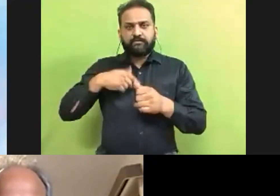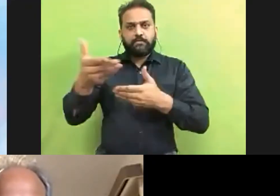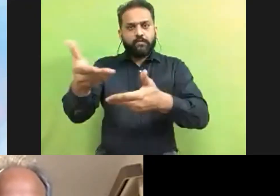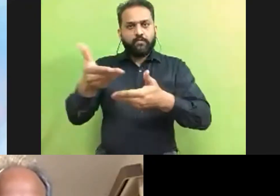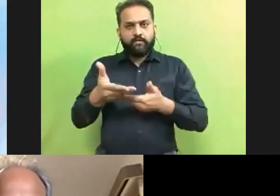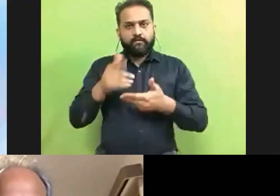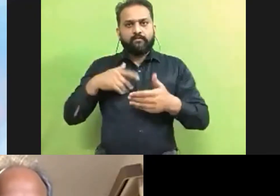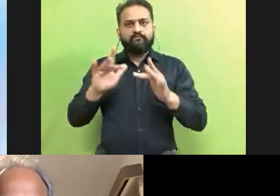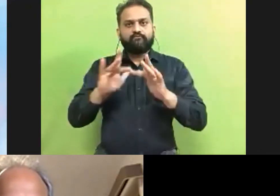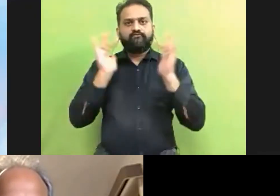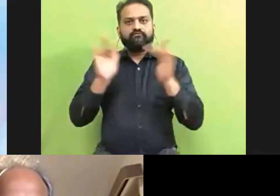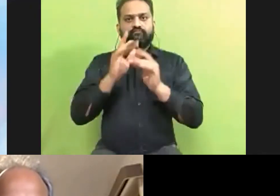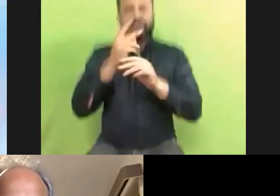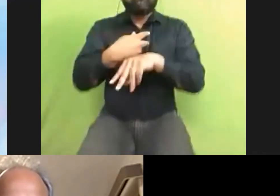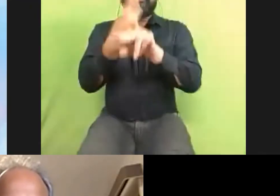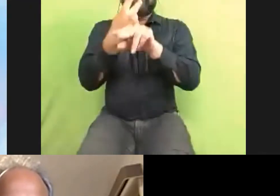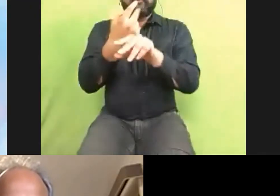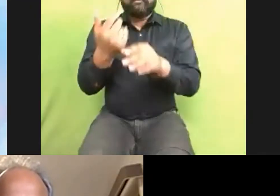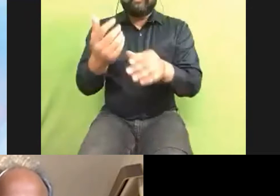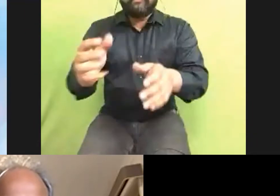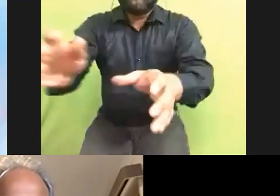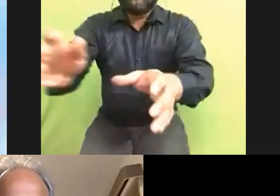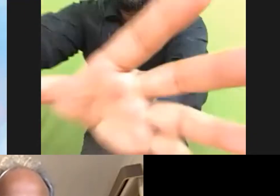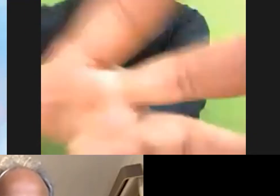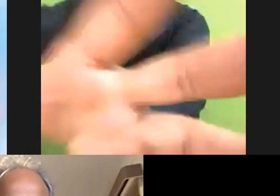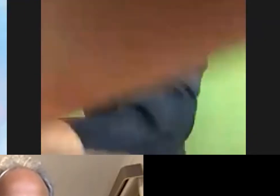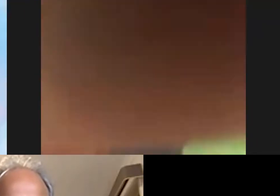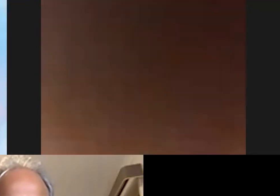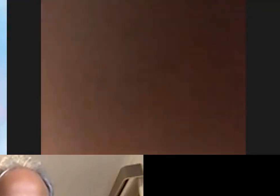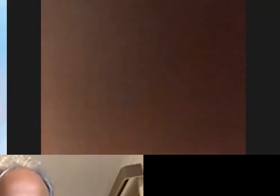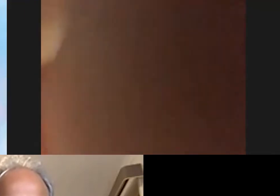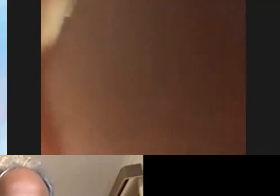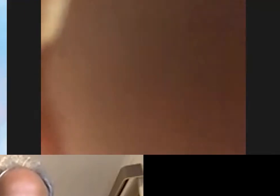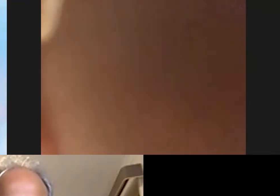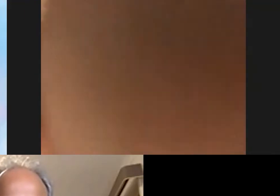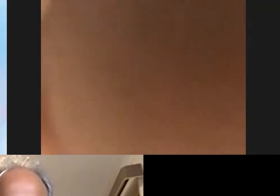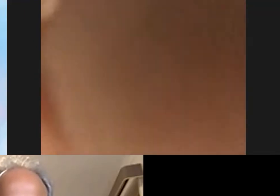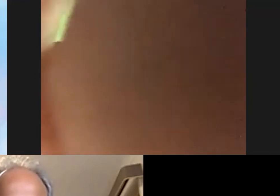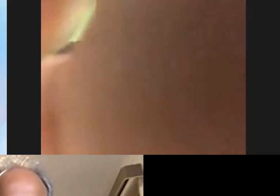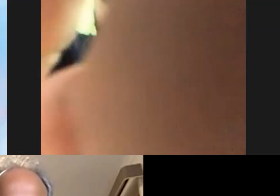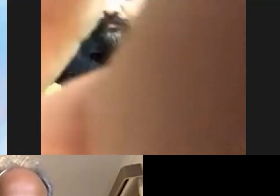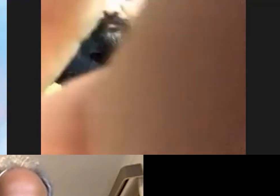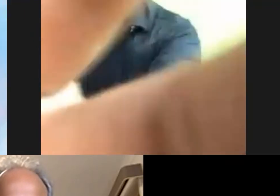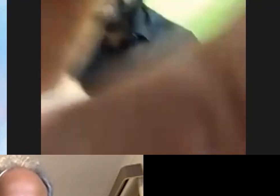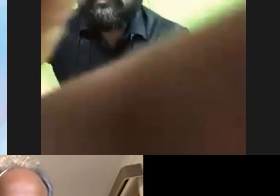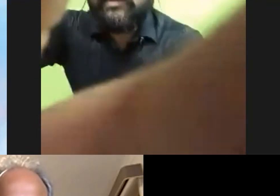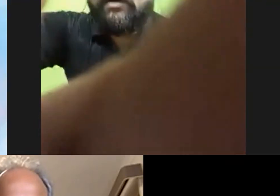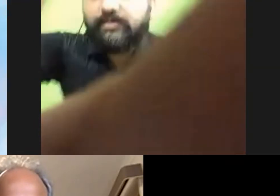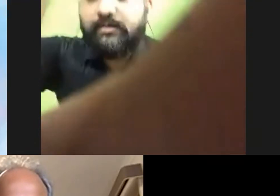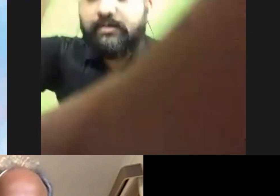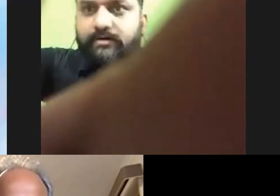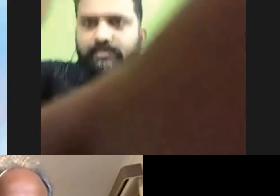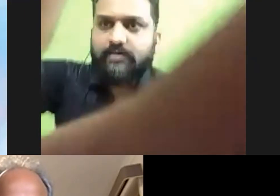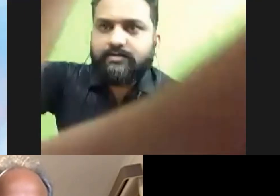started with previs what makes the first asia pacific whispering means unique is that it is